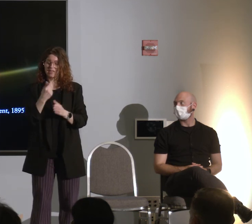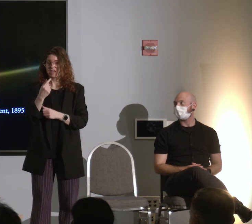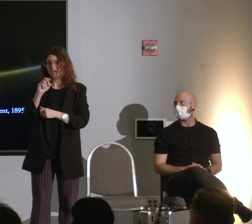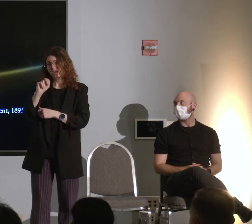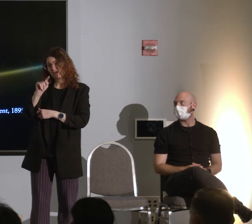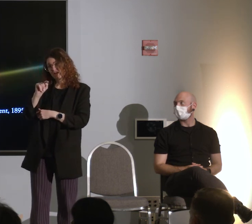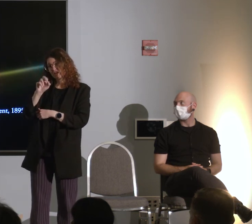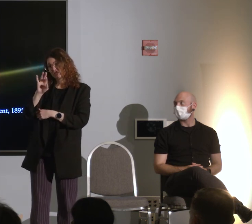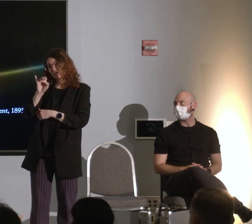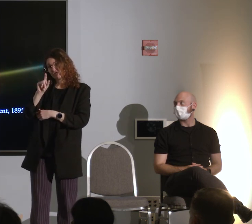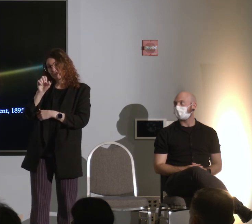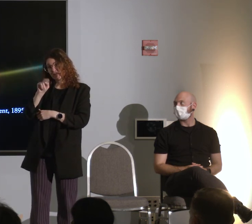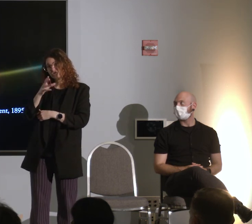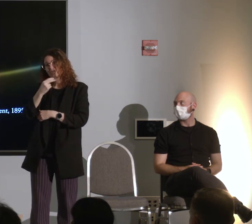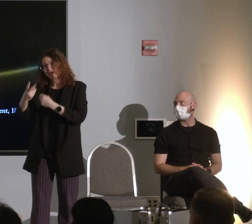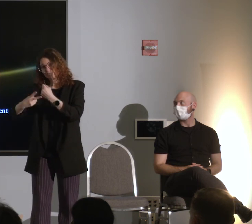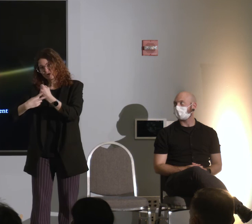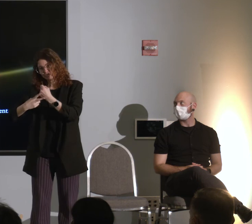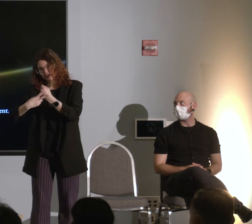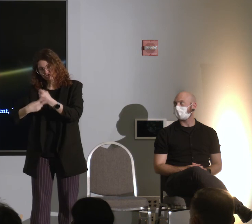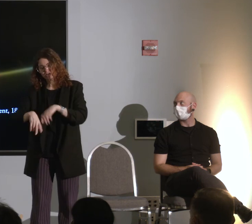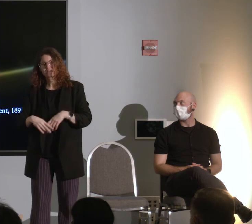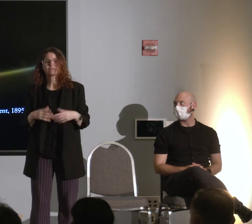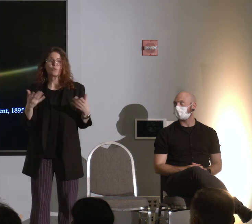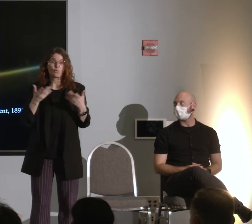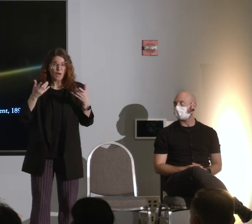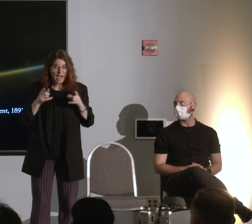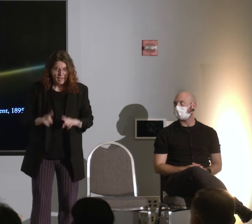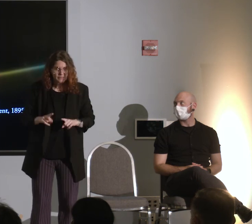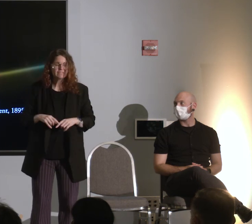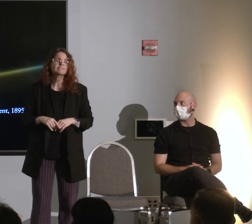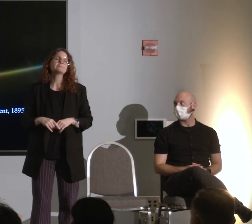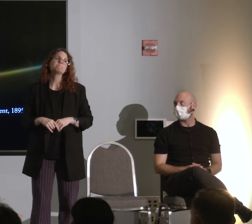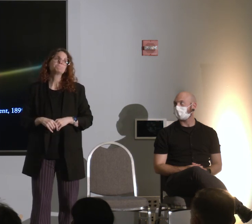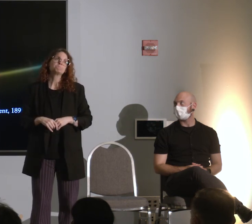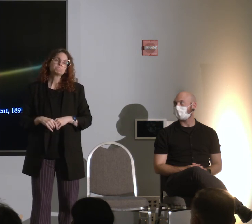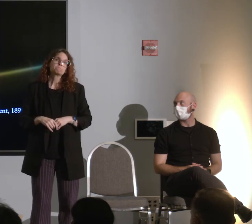and preservation where what happens is the longterm